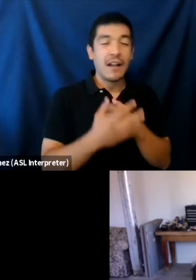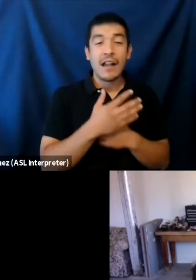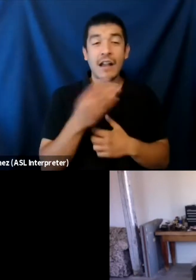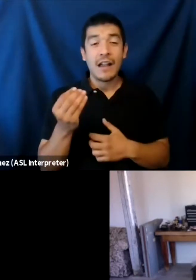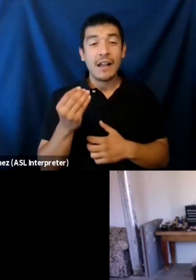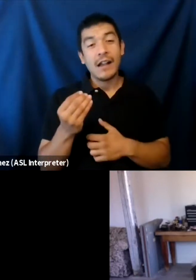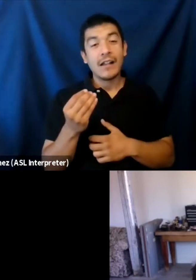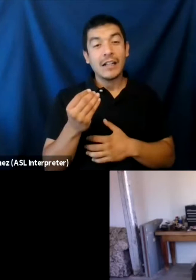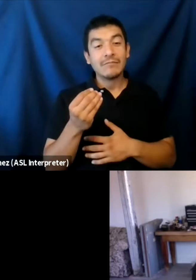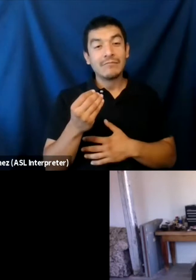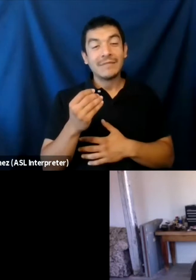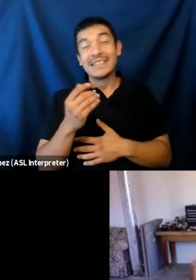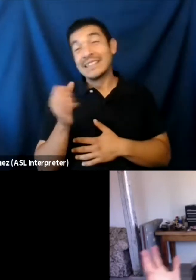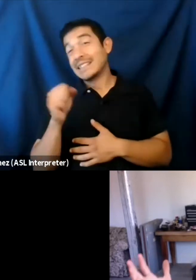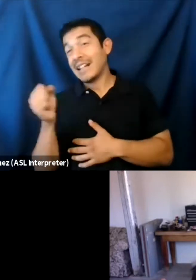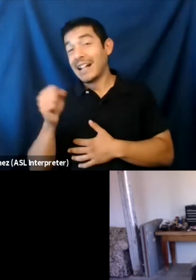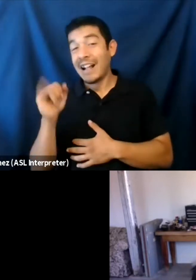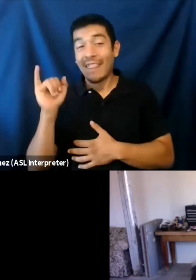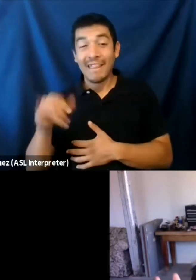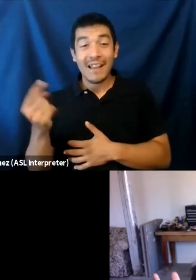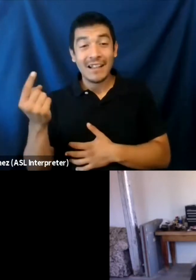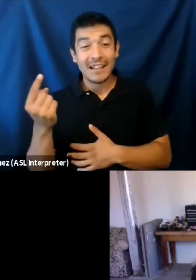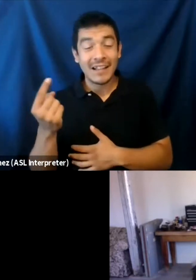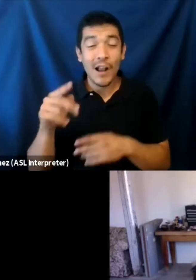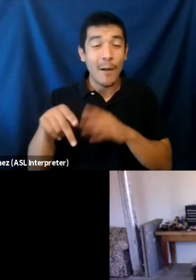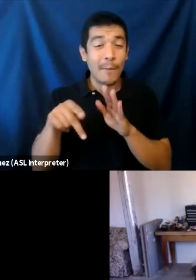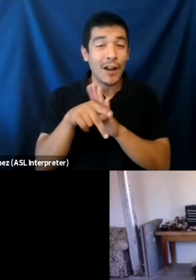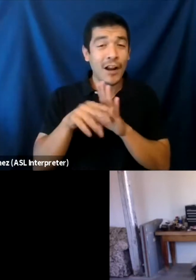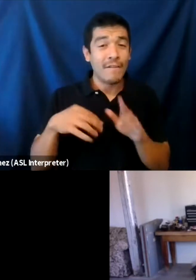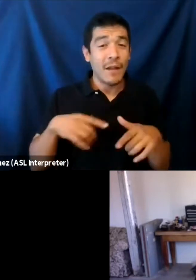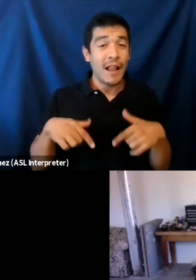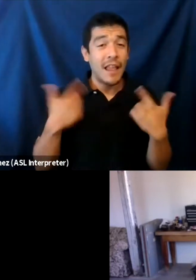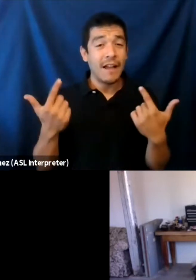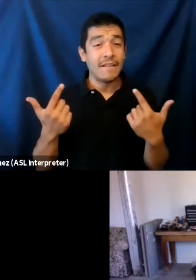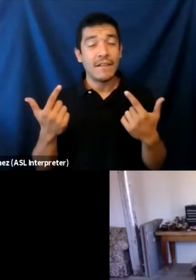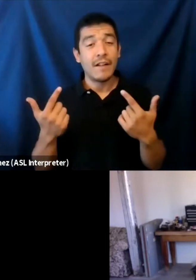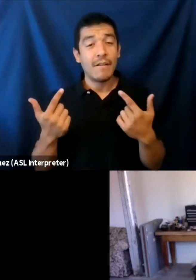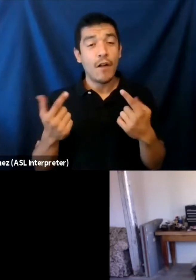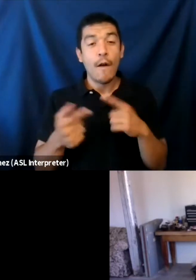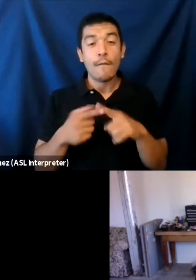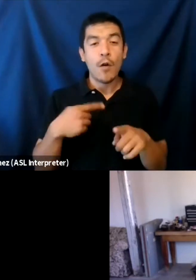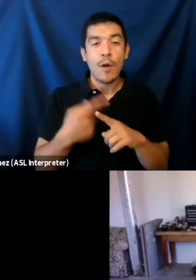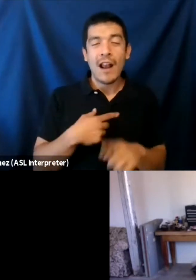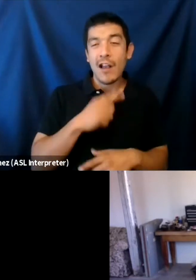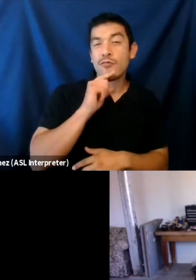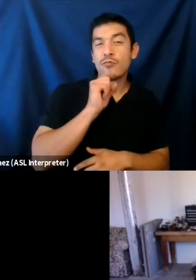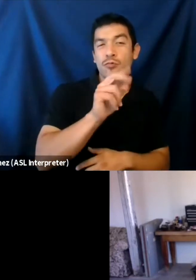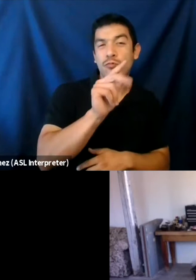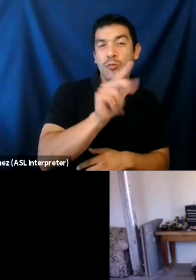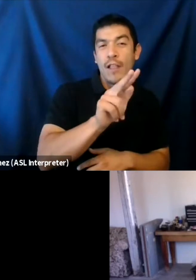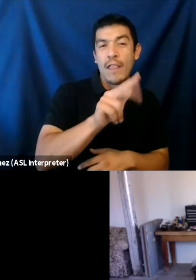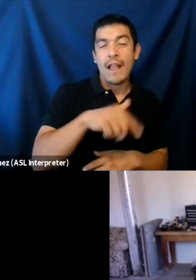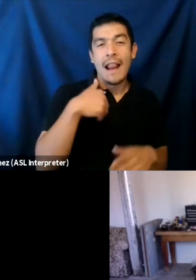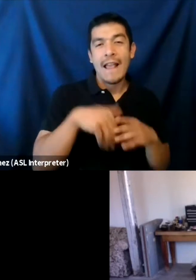I just, that period of my life, I was like 23 and living in Eastern Congo,